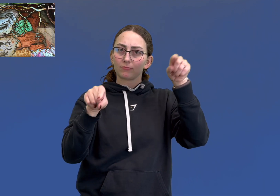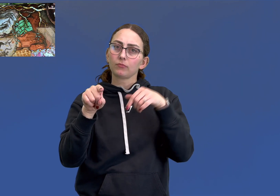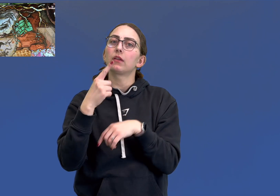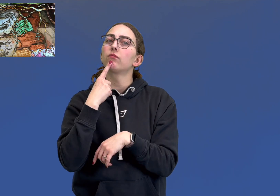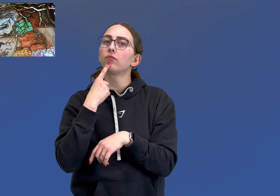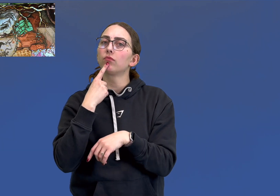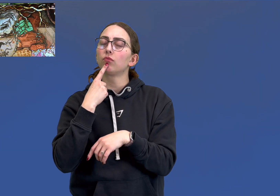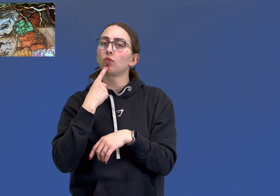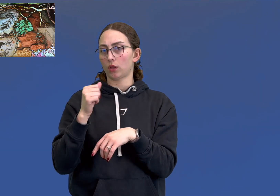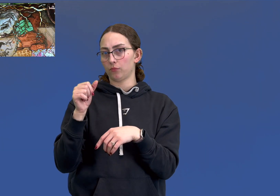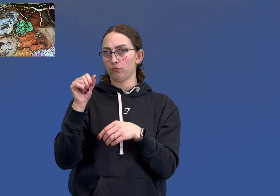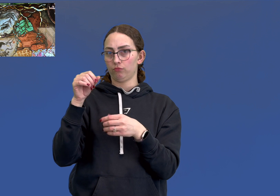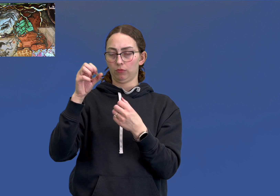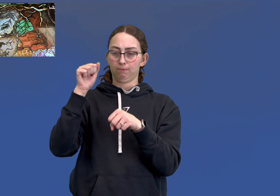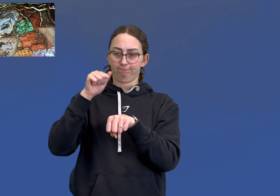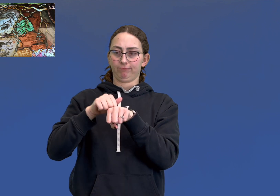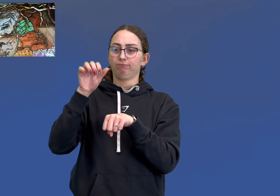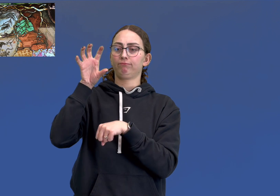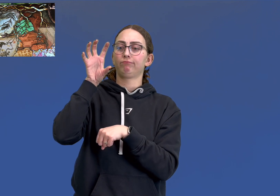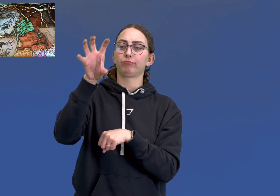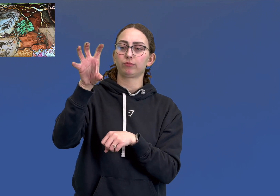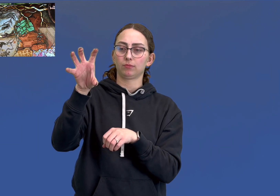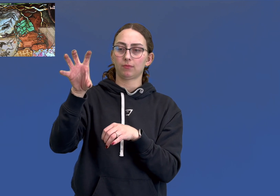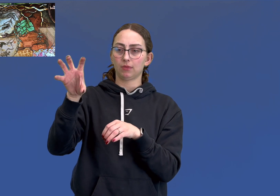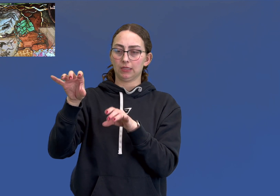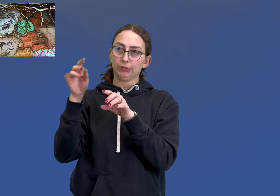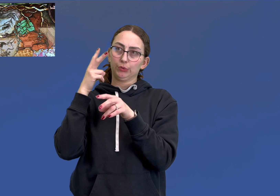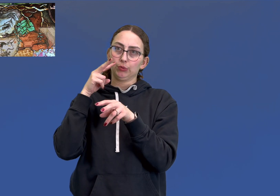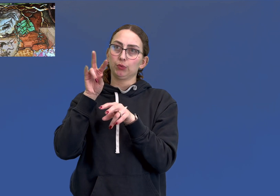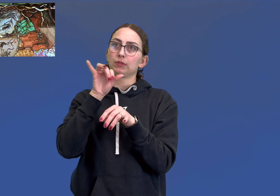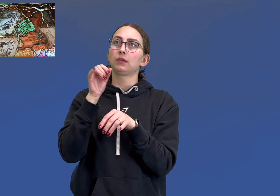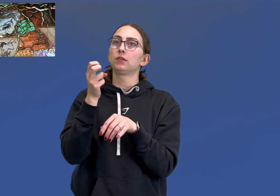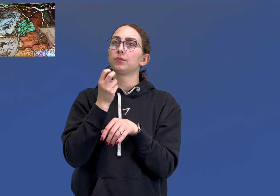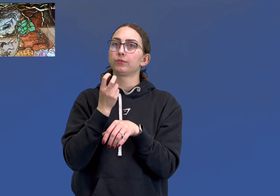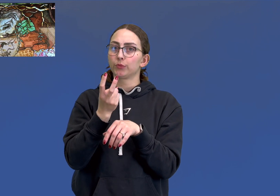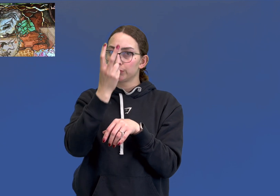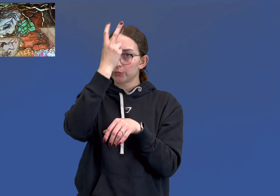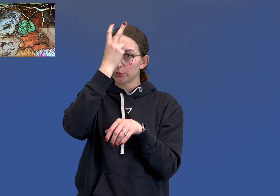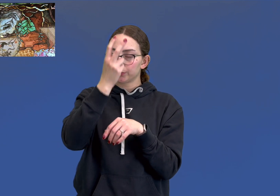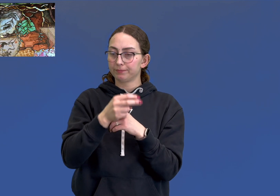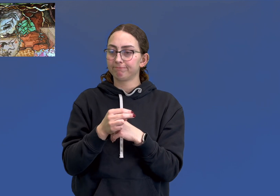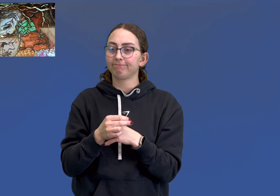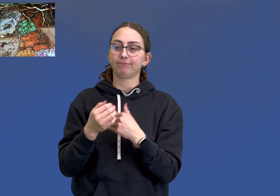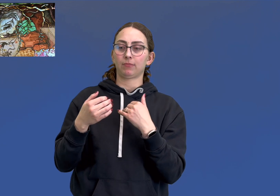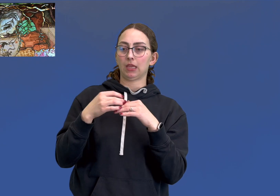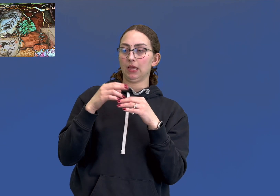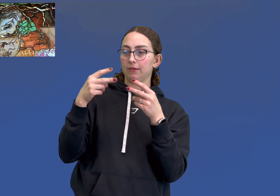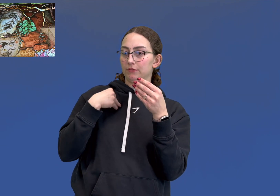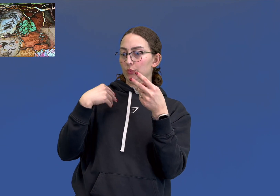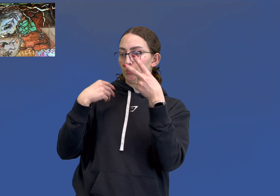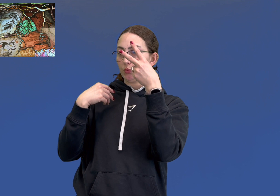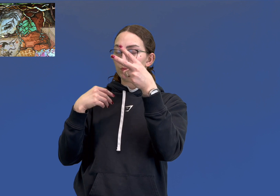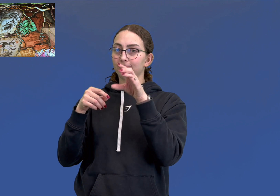On the bottom right there is a red rock this rock seems to depict goats